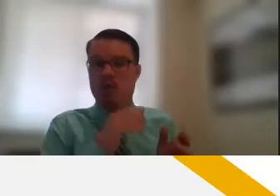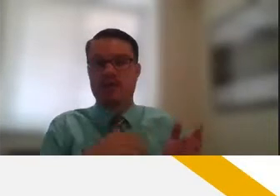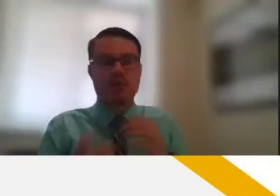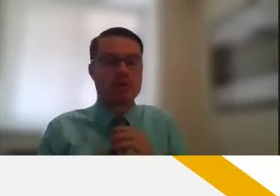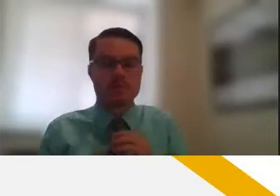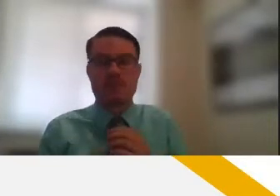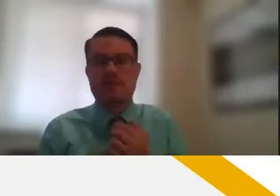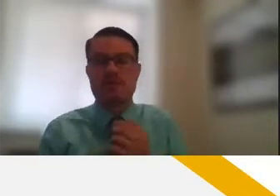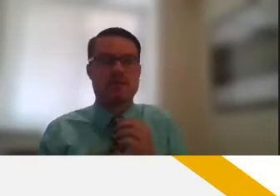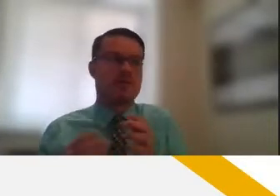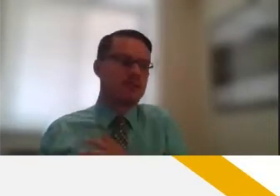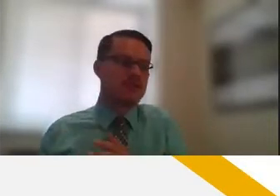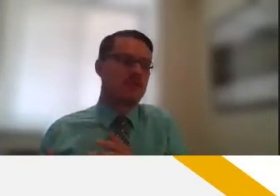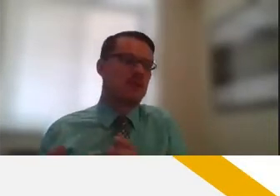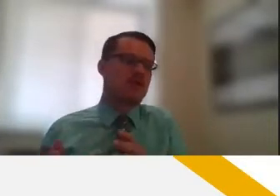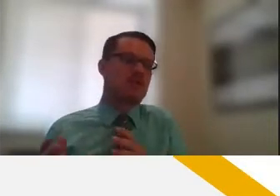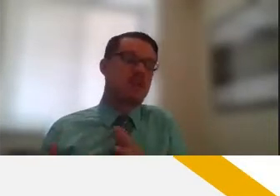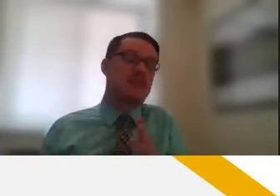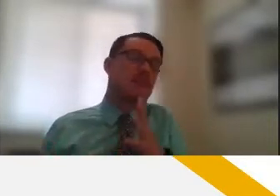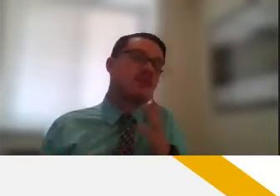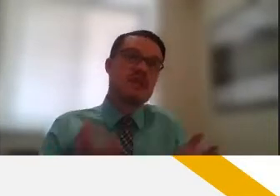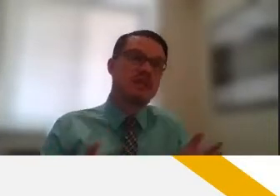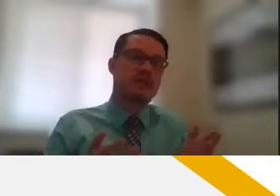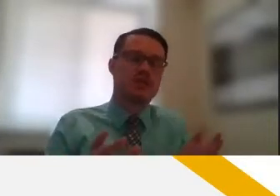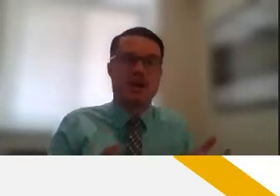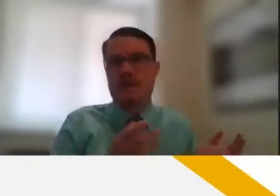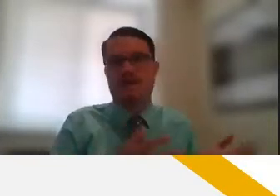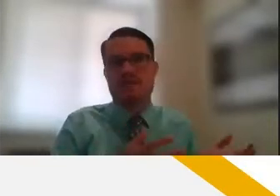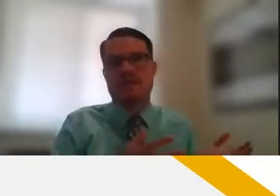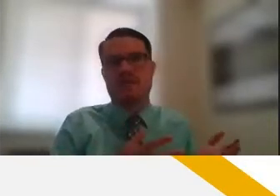what their program is gonna be in their placement. So say if there is a child that needs to be